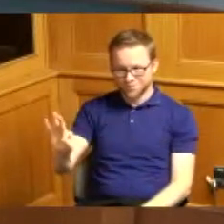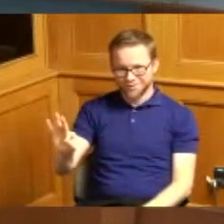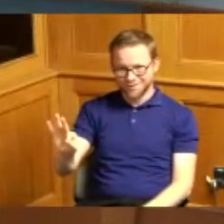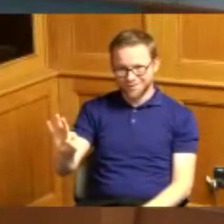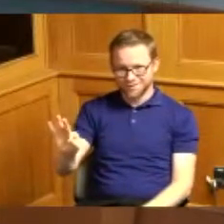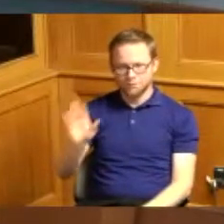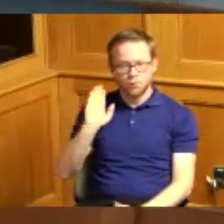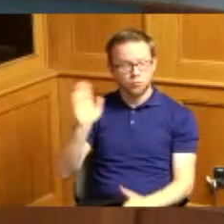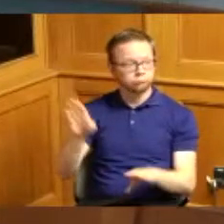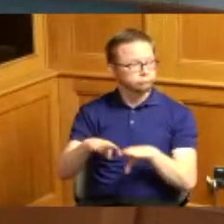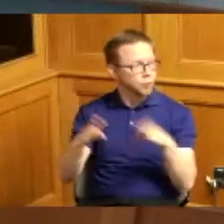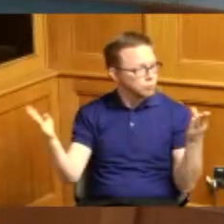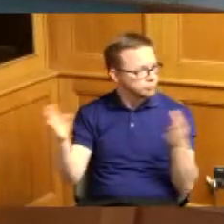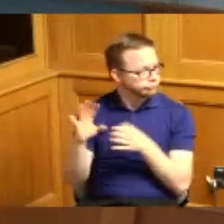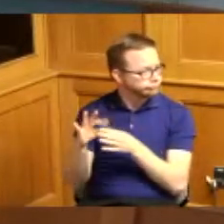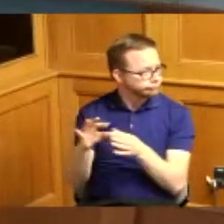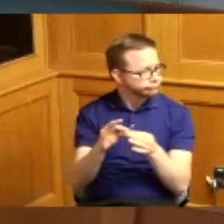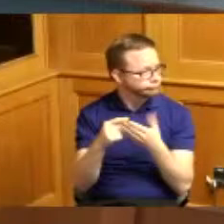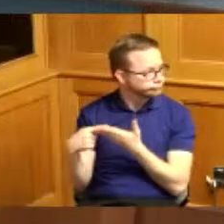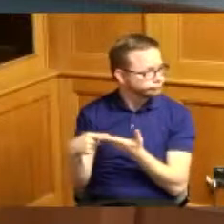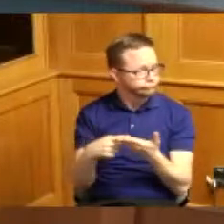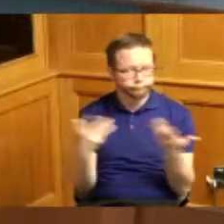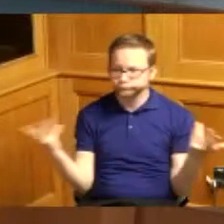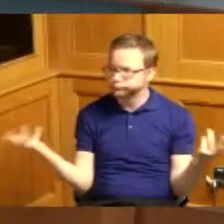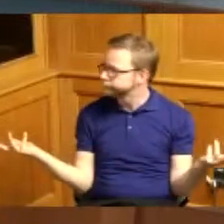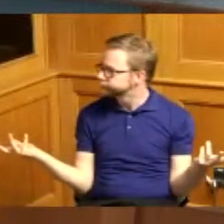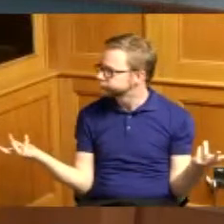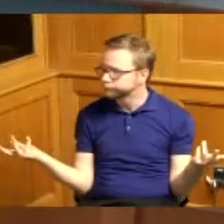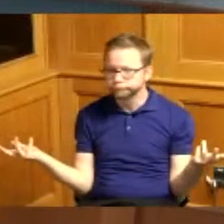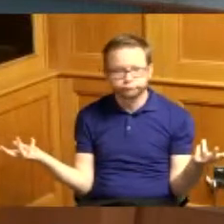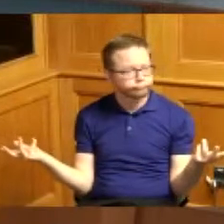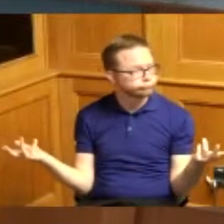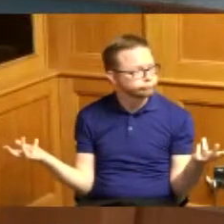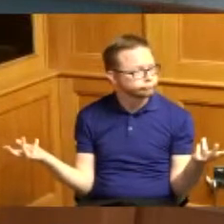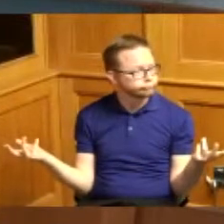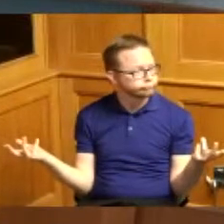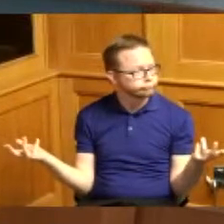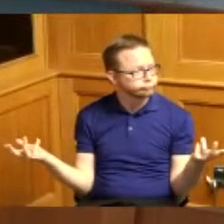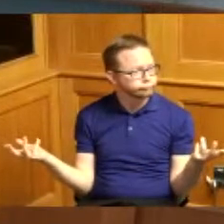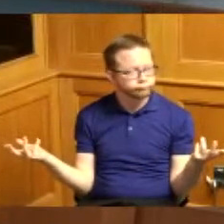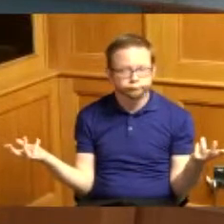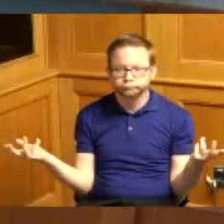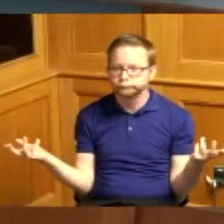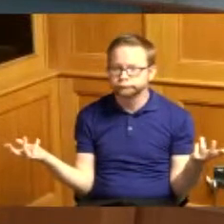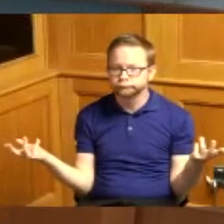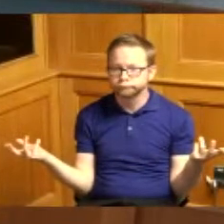open it up for any discussion or questions on either of those um items Vice President Reece